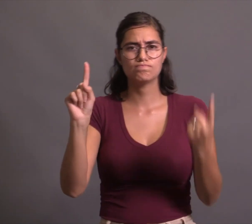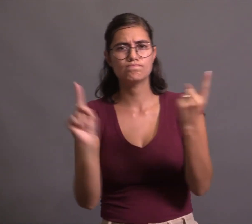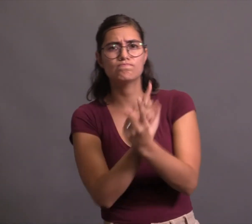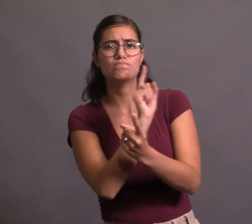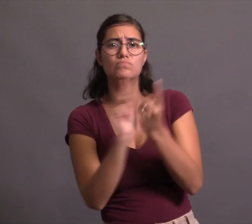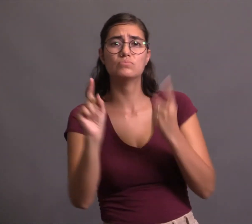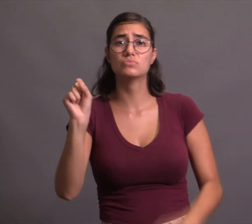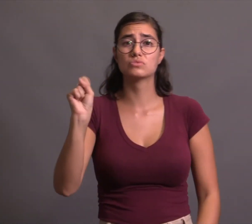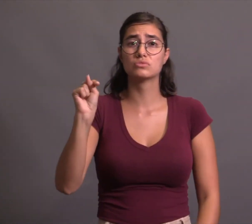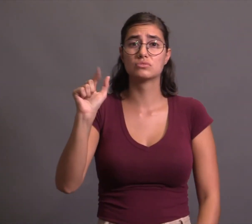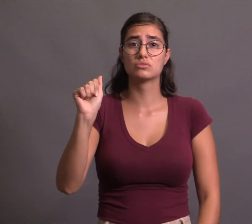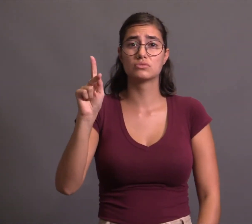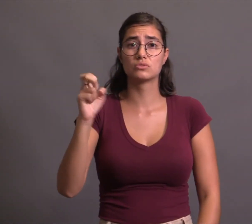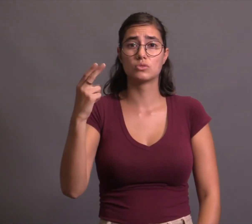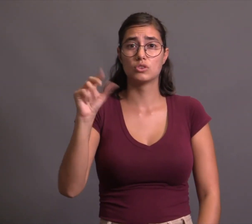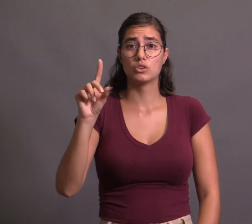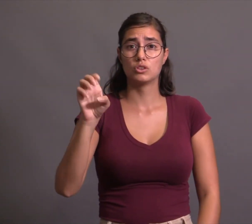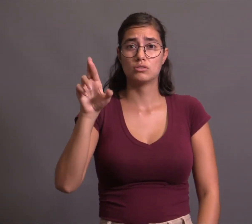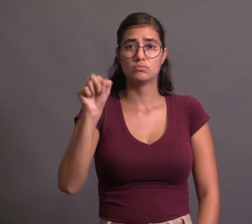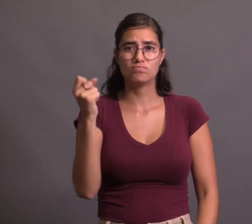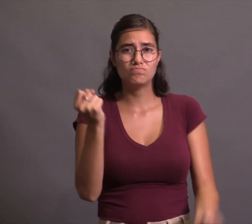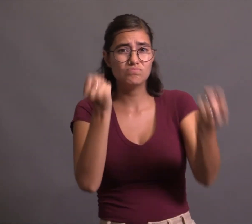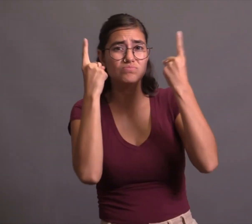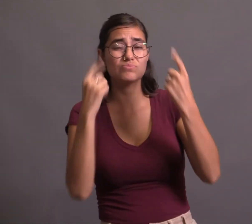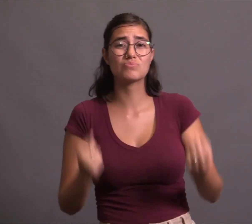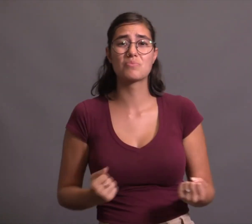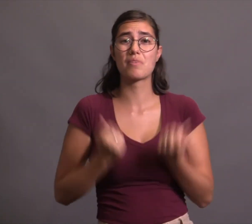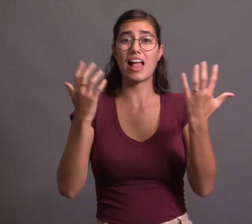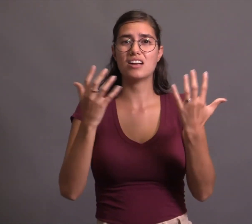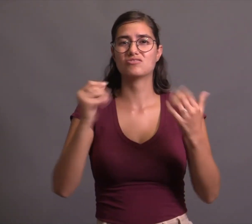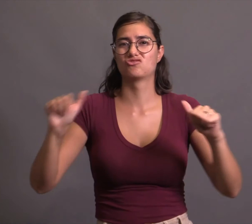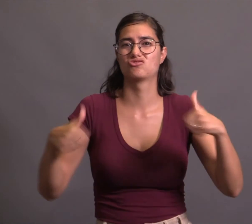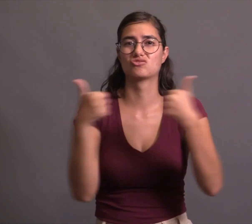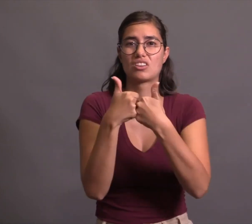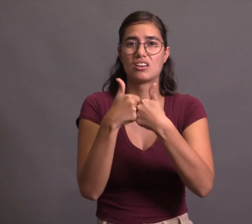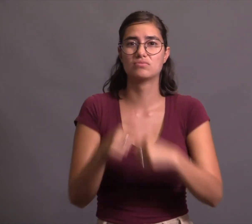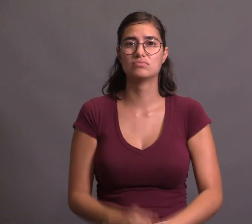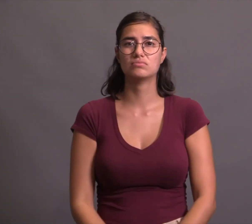Meet with stakeholders to understand aspirations and challenges.